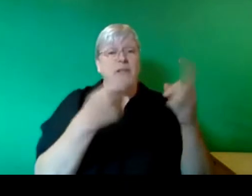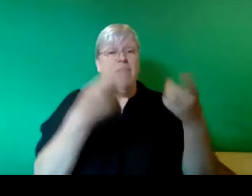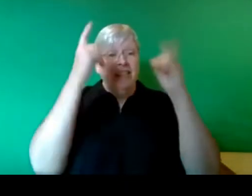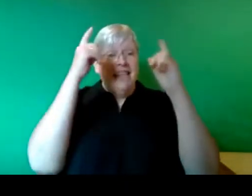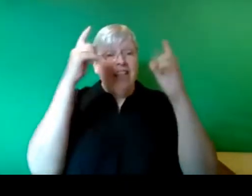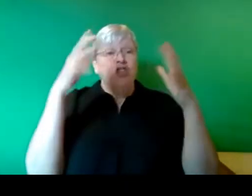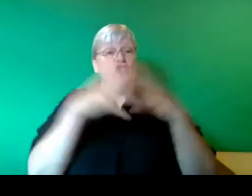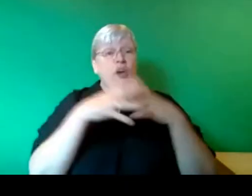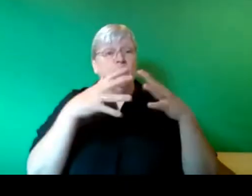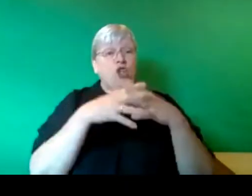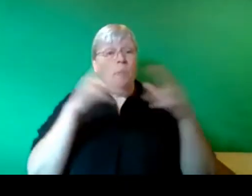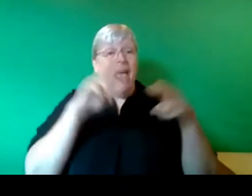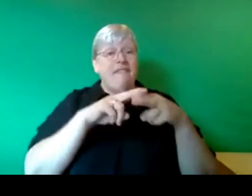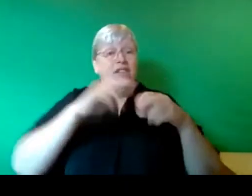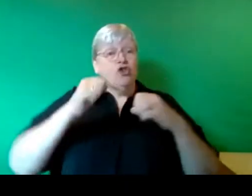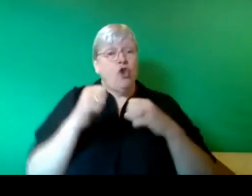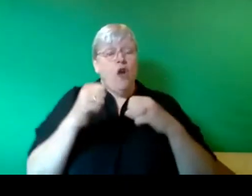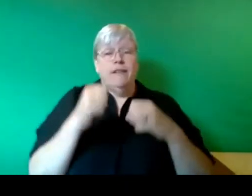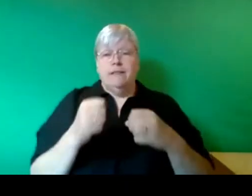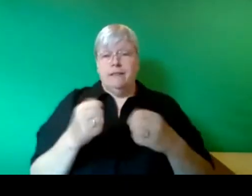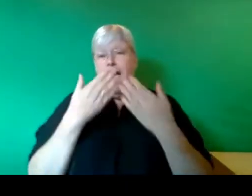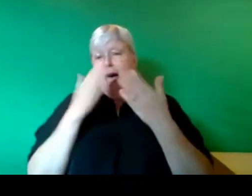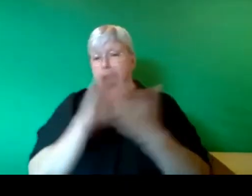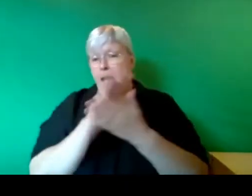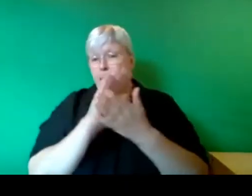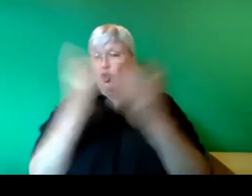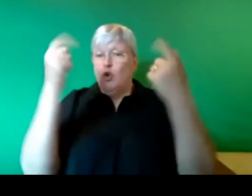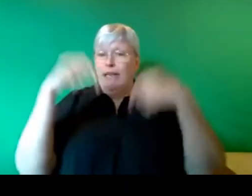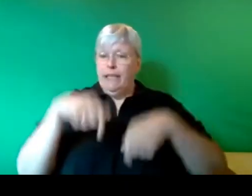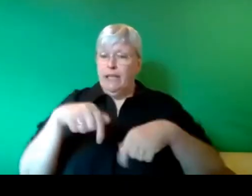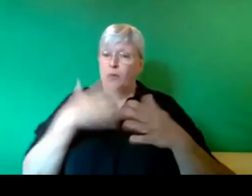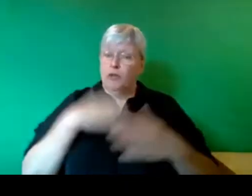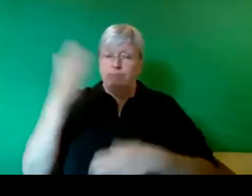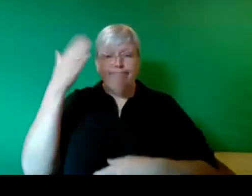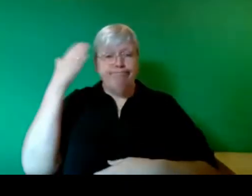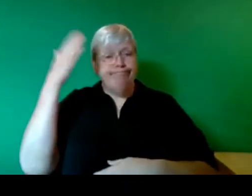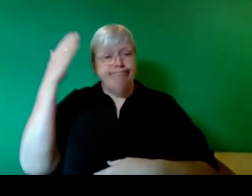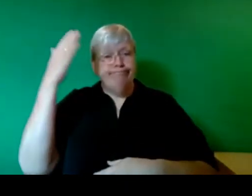Lang very pleased to have you with us if you wish to address the event, thank you.